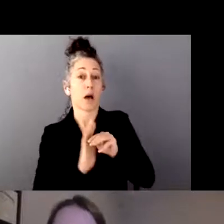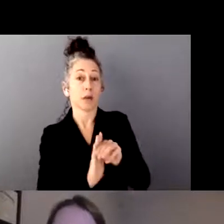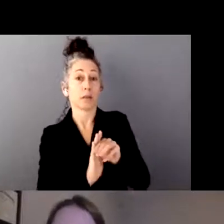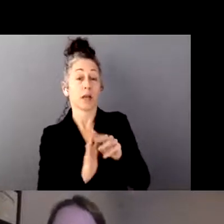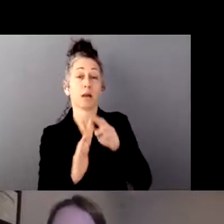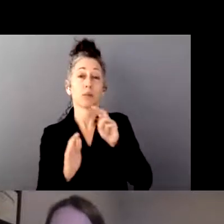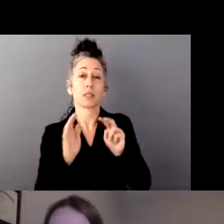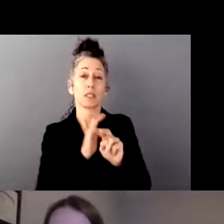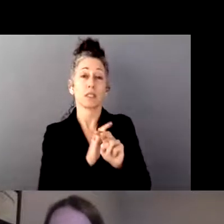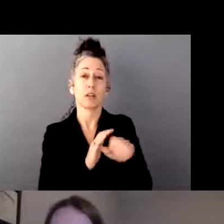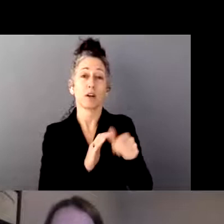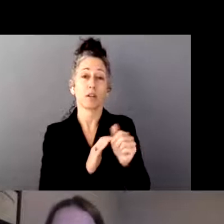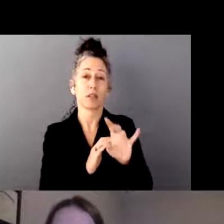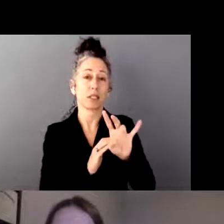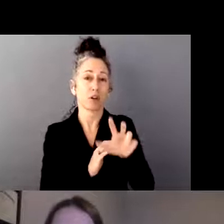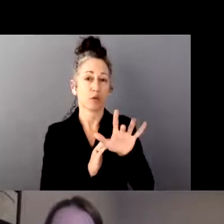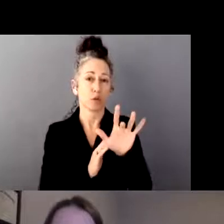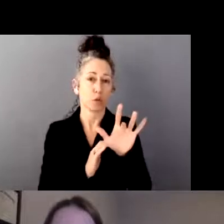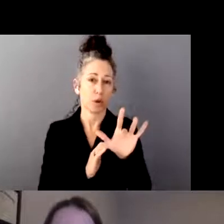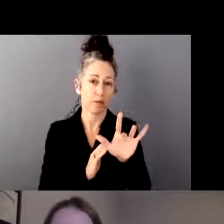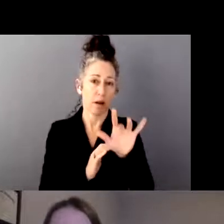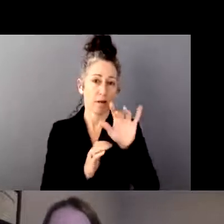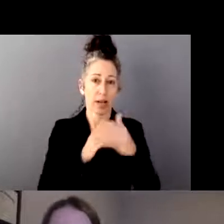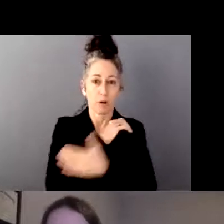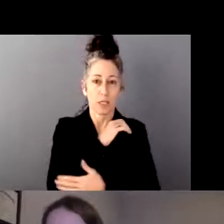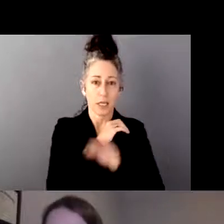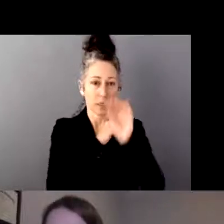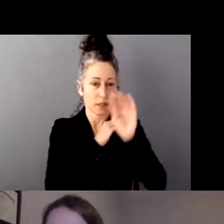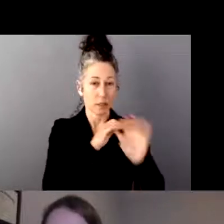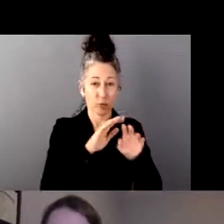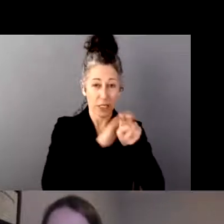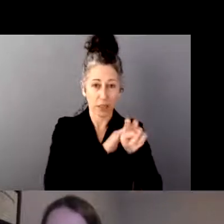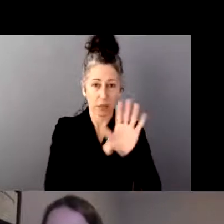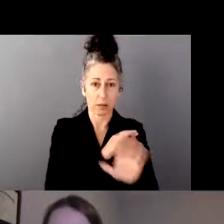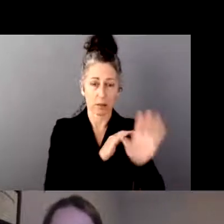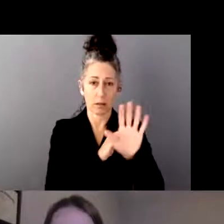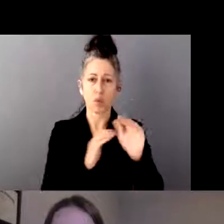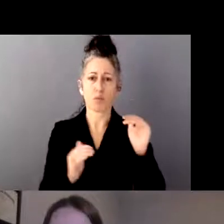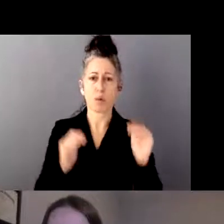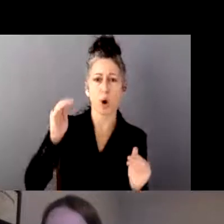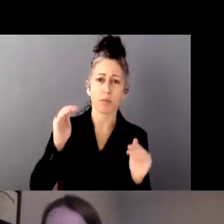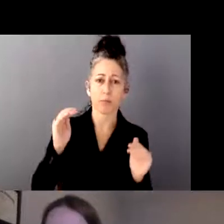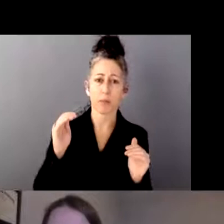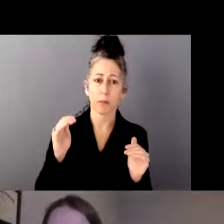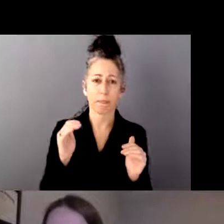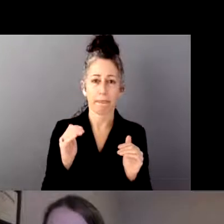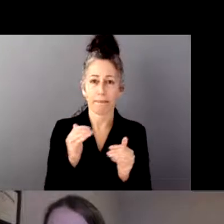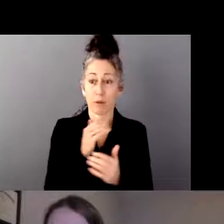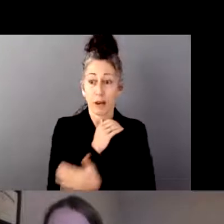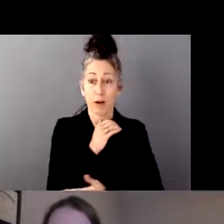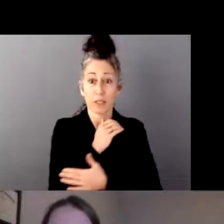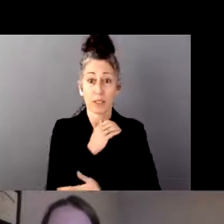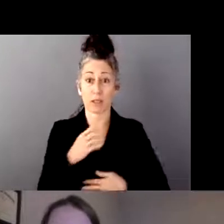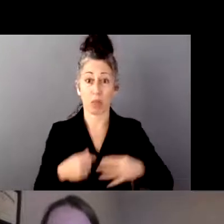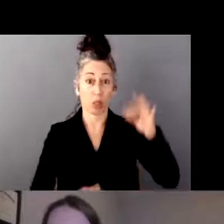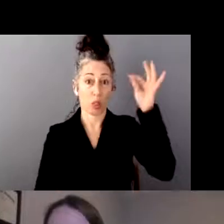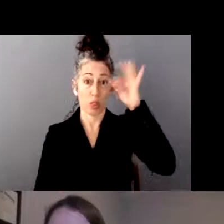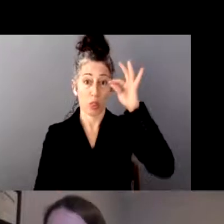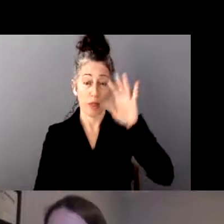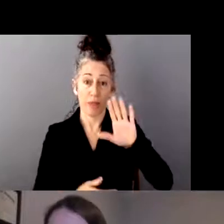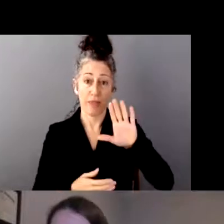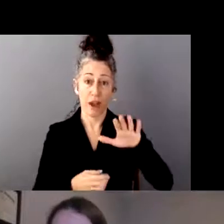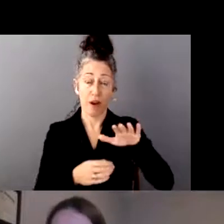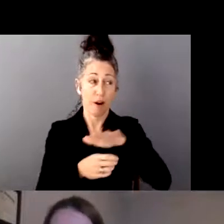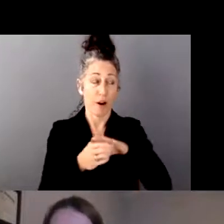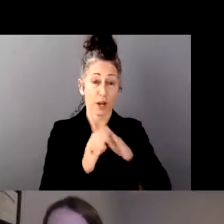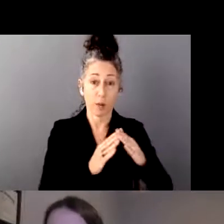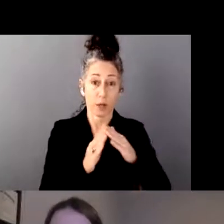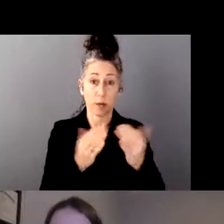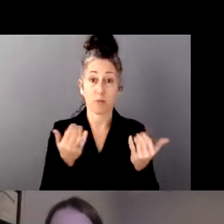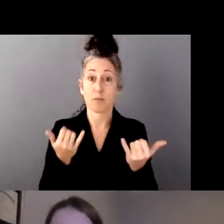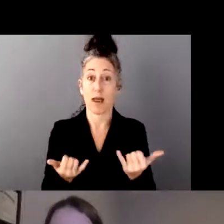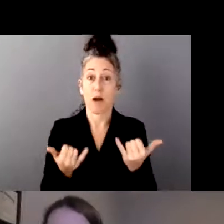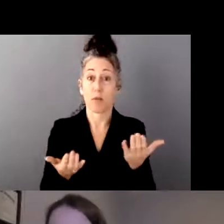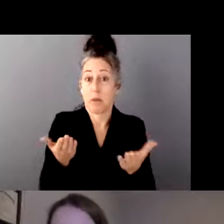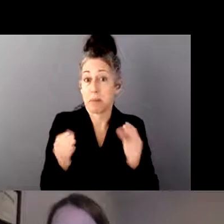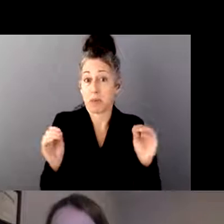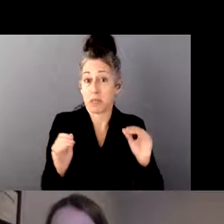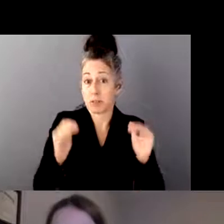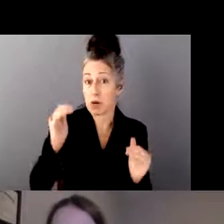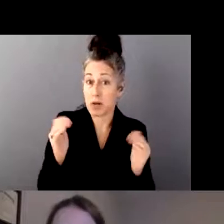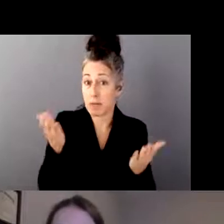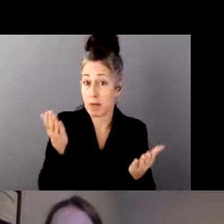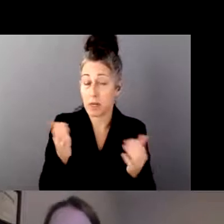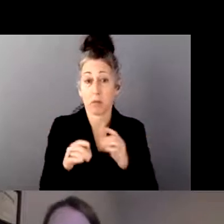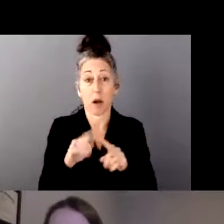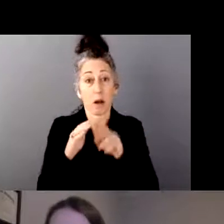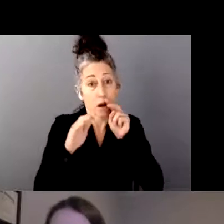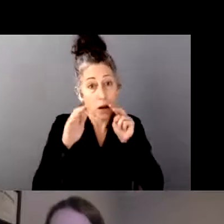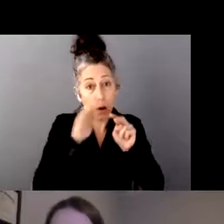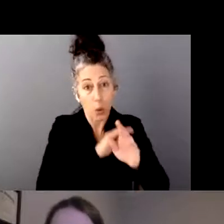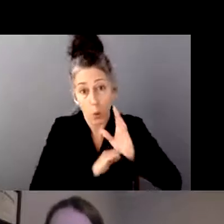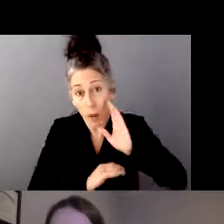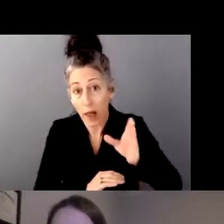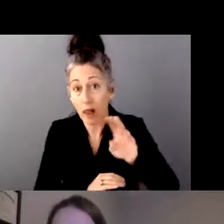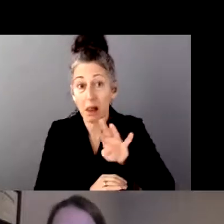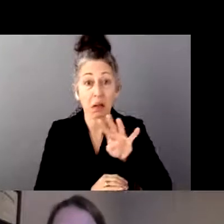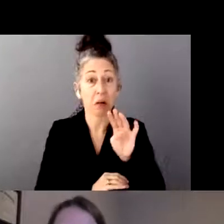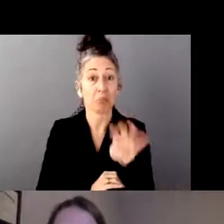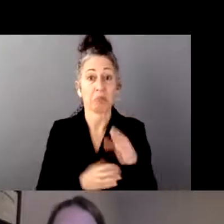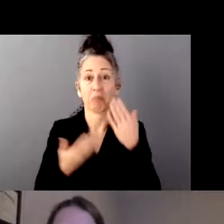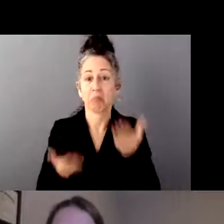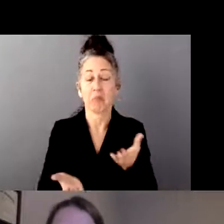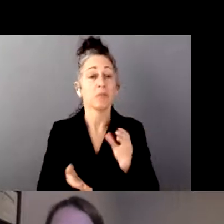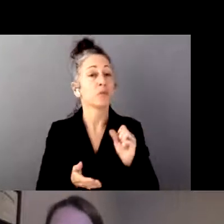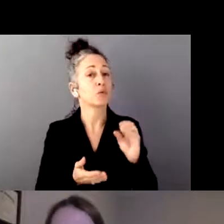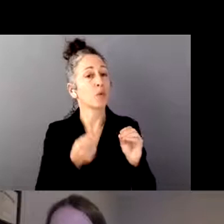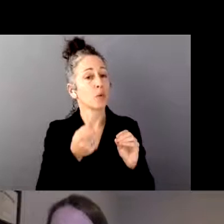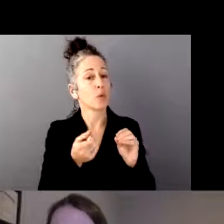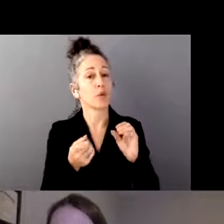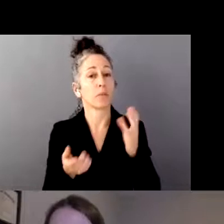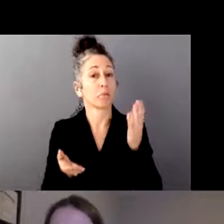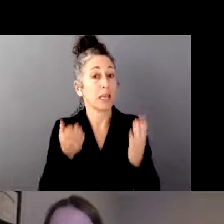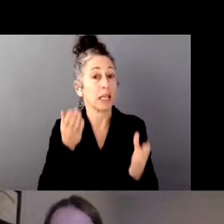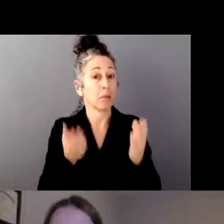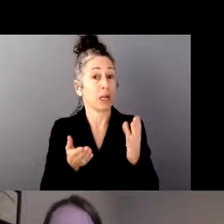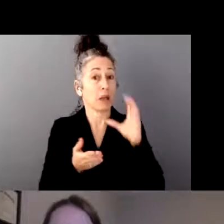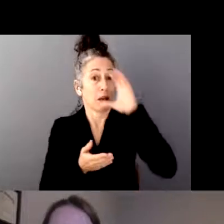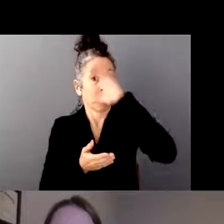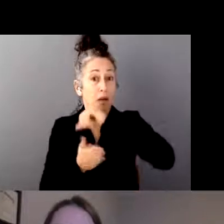I think it was pretty staggering. These are counties we don't really know what's going on there. They may not have a disparity right now or may just not have the data yet to know if they have a disparity. But these are places where maybe there's going to be a disparity in